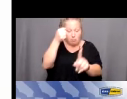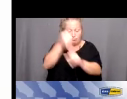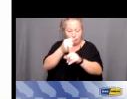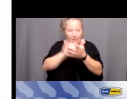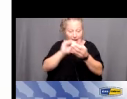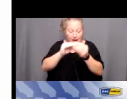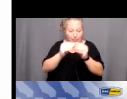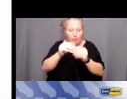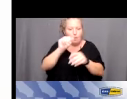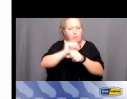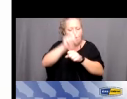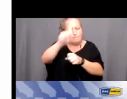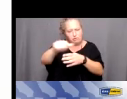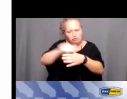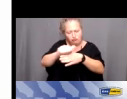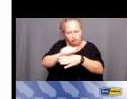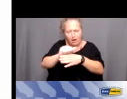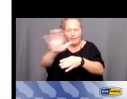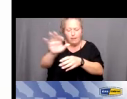on the hazards of wildfire smoke, and how they